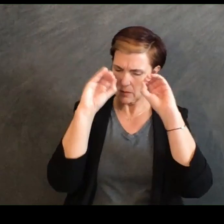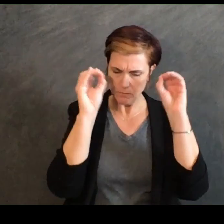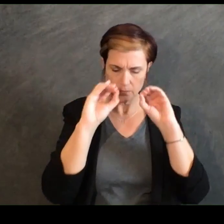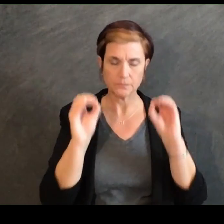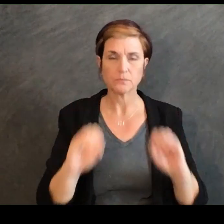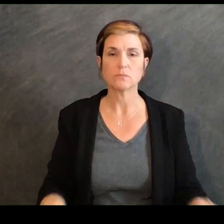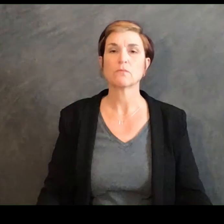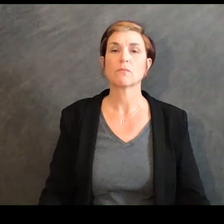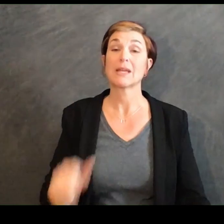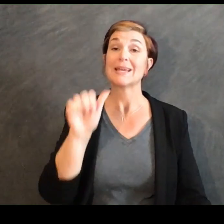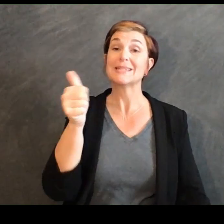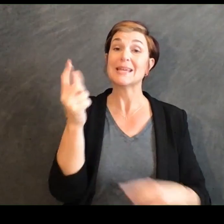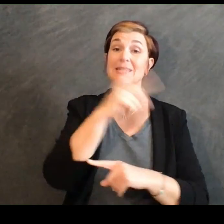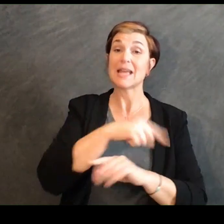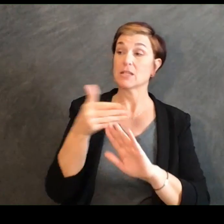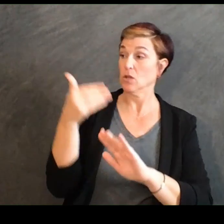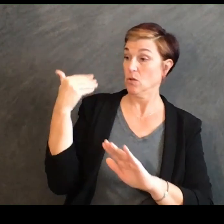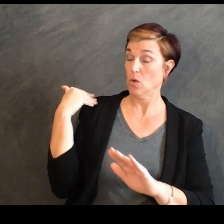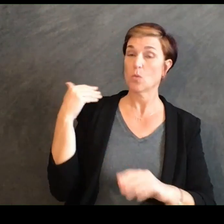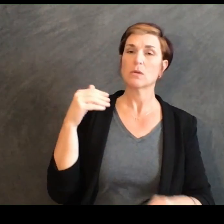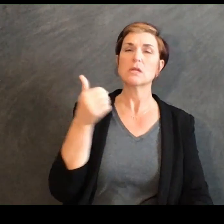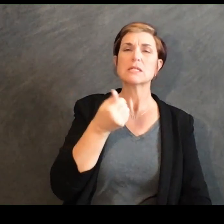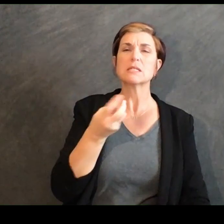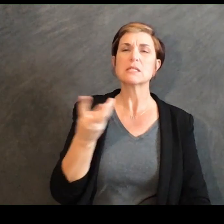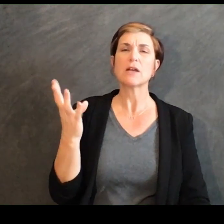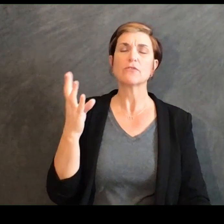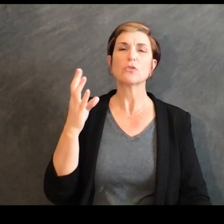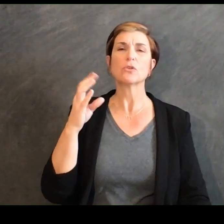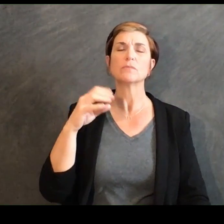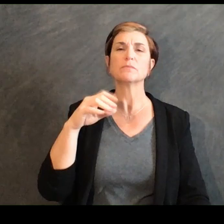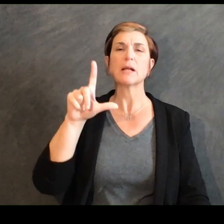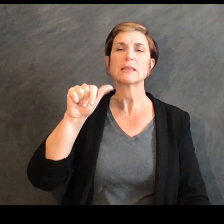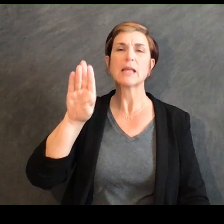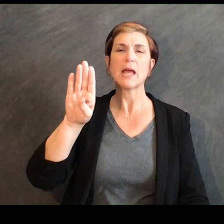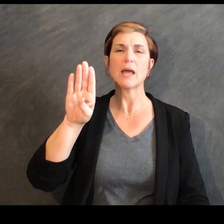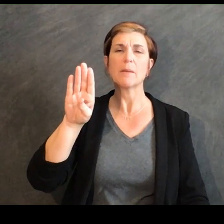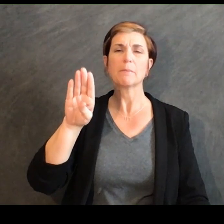together CEOs of commercial labs at the White House and directed them to